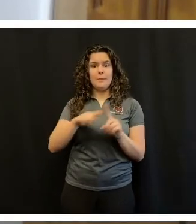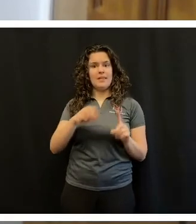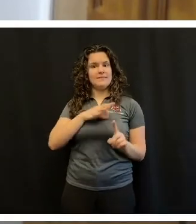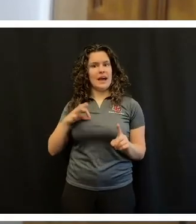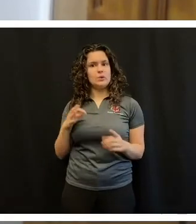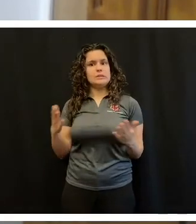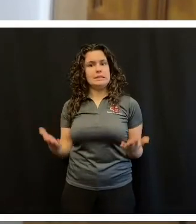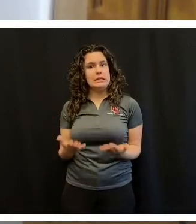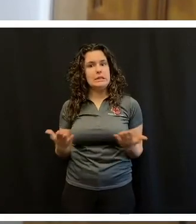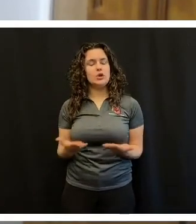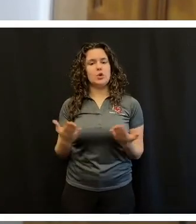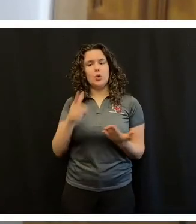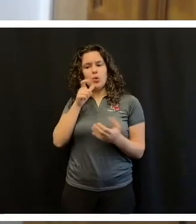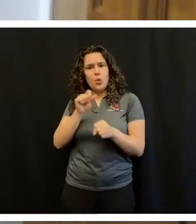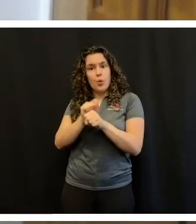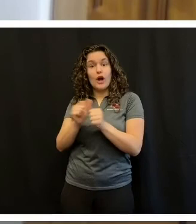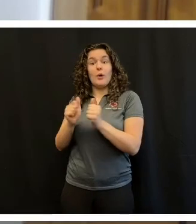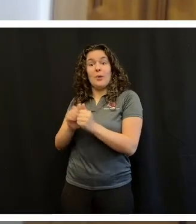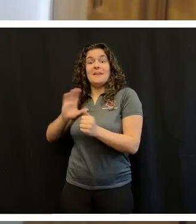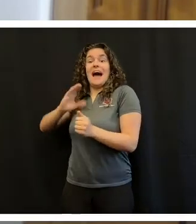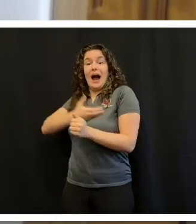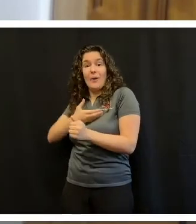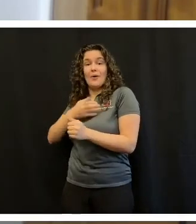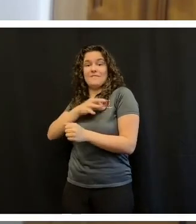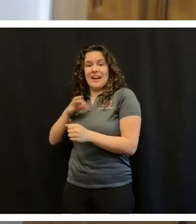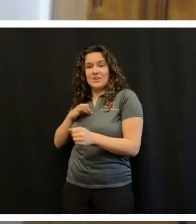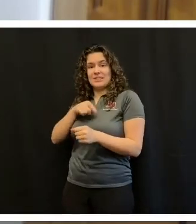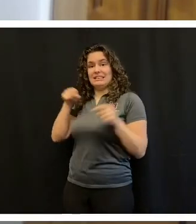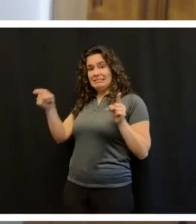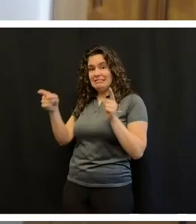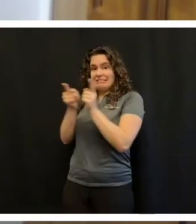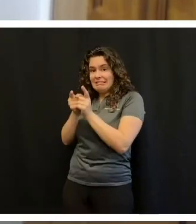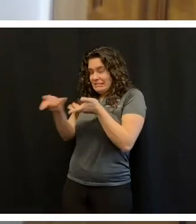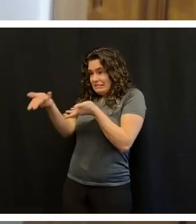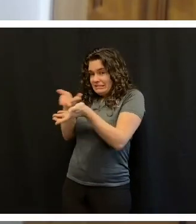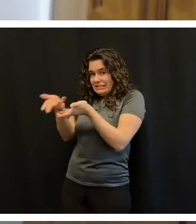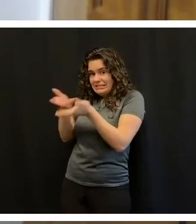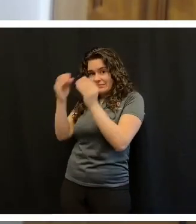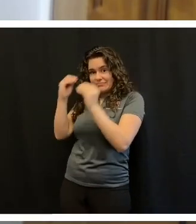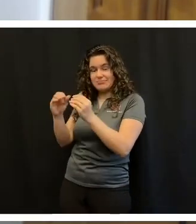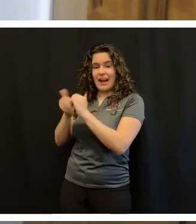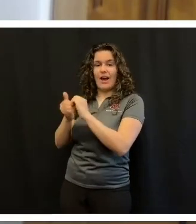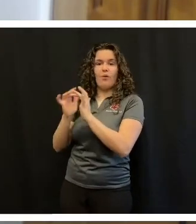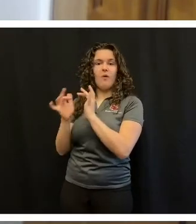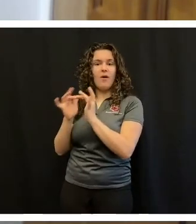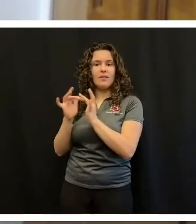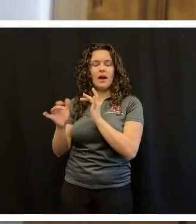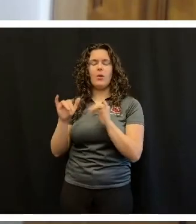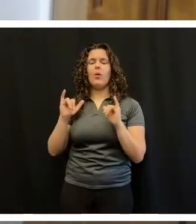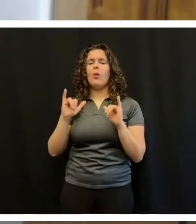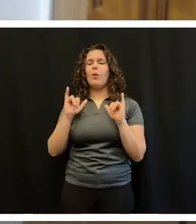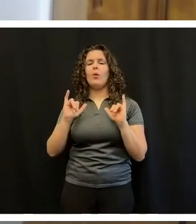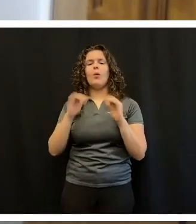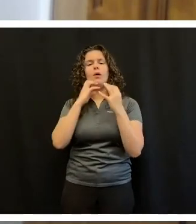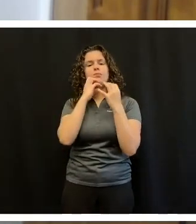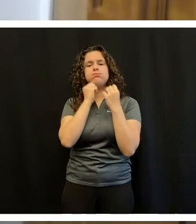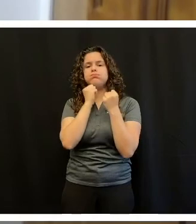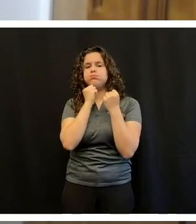with our own faculty and helping them with their online experience. And that's been greatly appreciative. And that was a grassroots effort